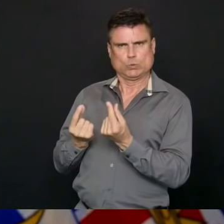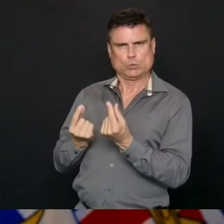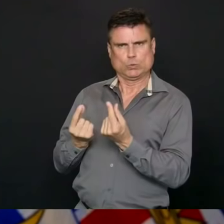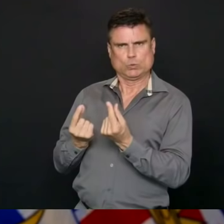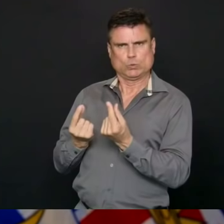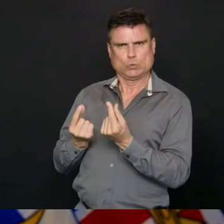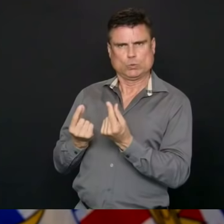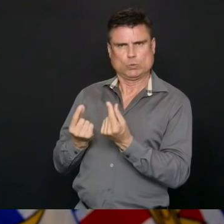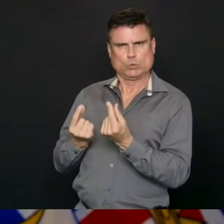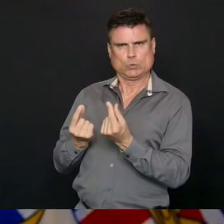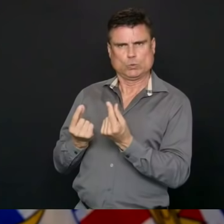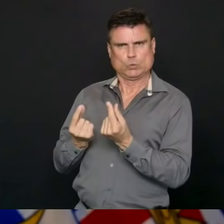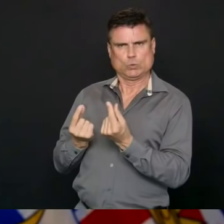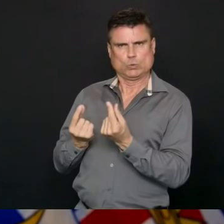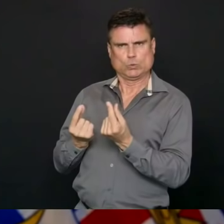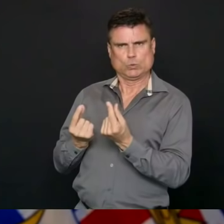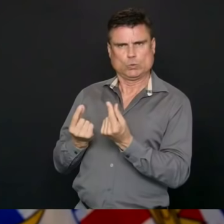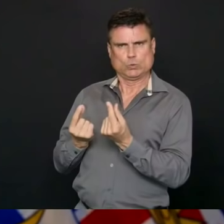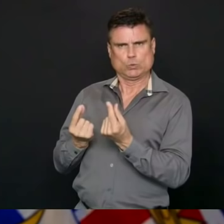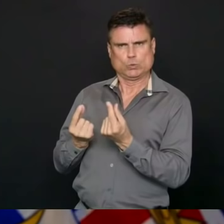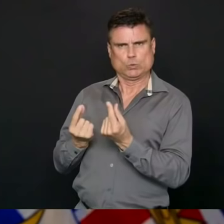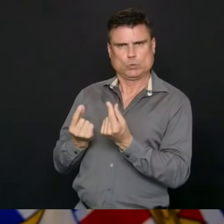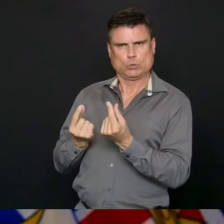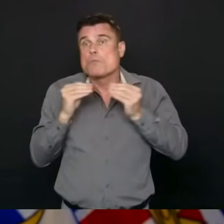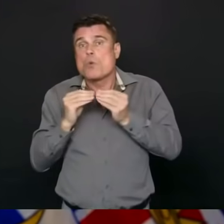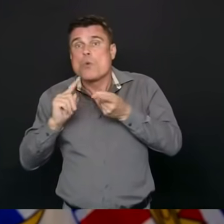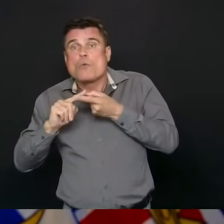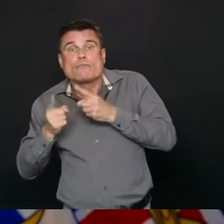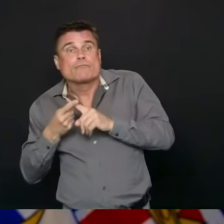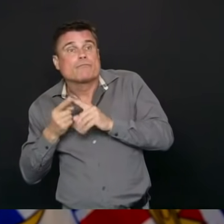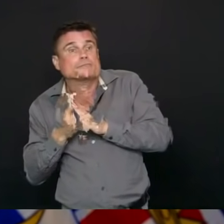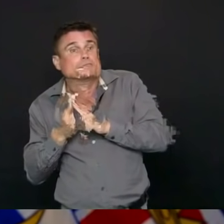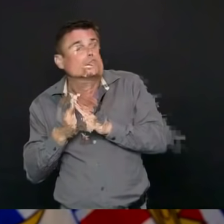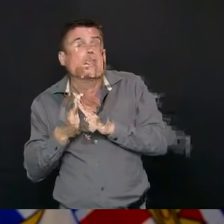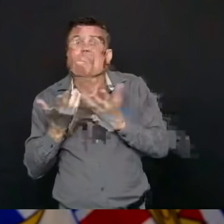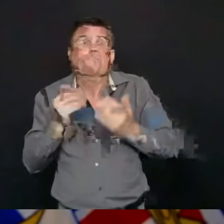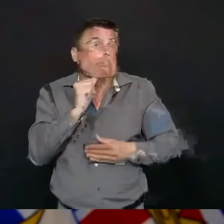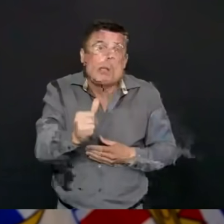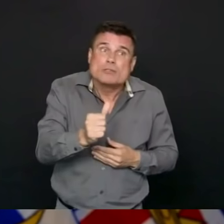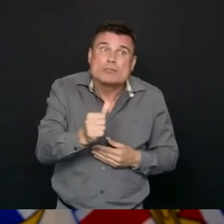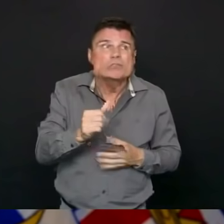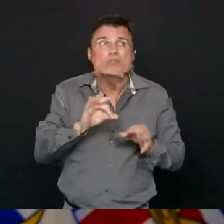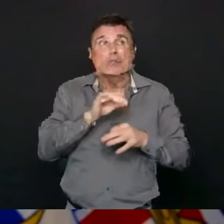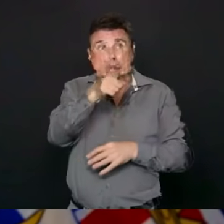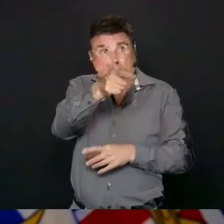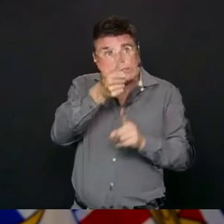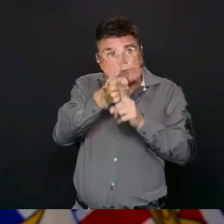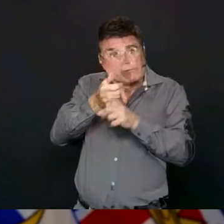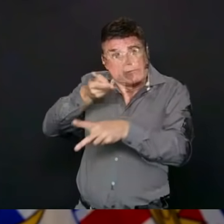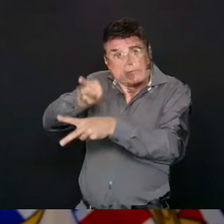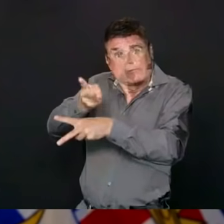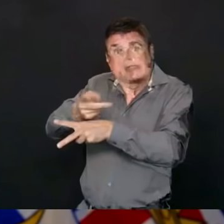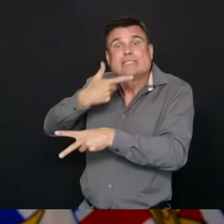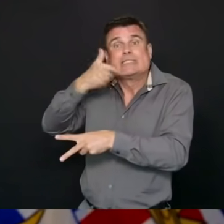and in many cases we can increase our bubble. But if you are caring for Elders at home, a senior, someone with a health condition,